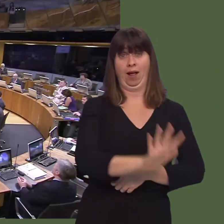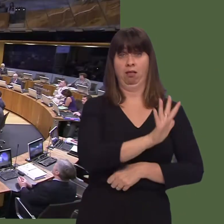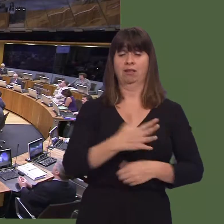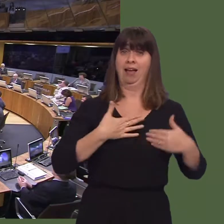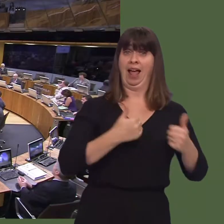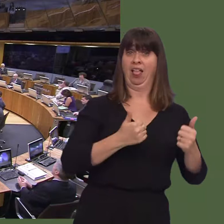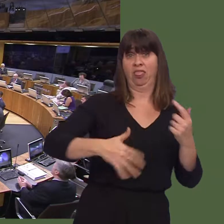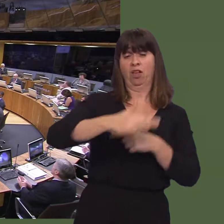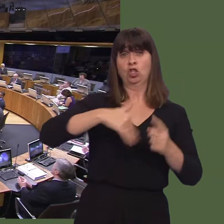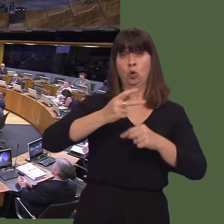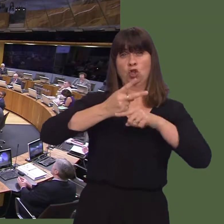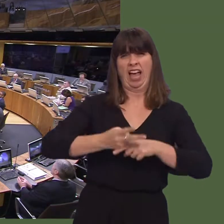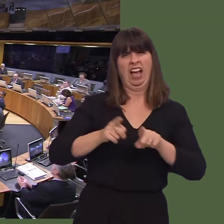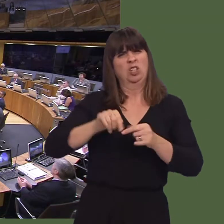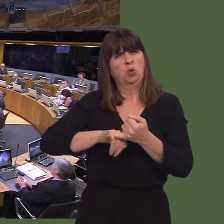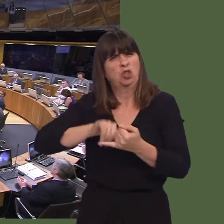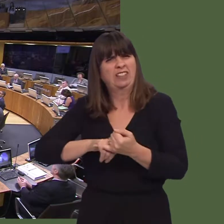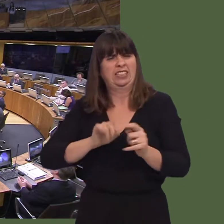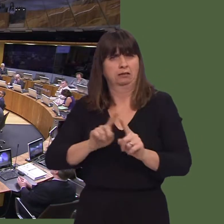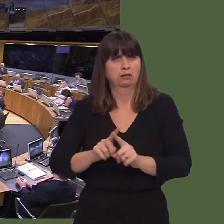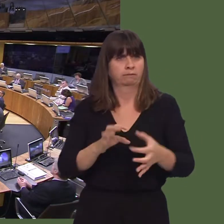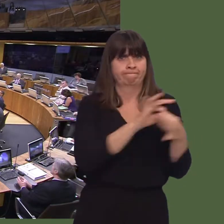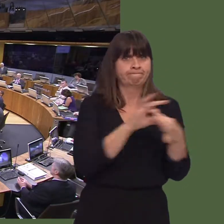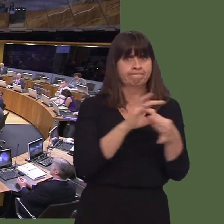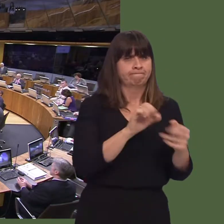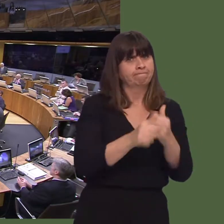regular discussions in west Wales about delivering our ambitious integration agenda for seamless